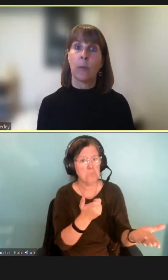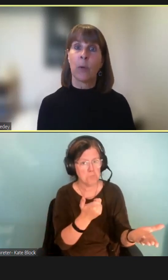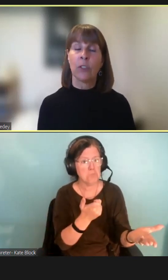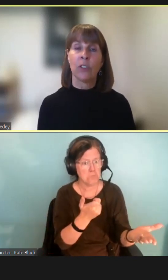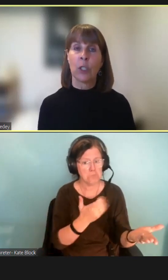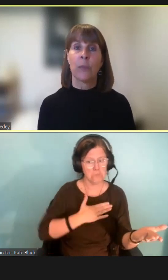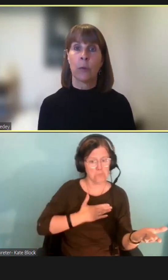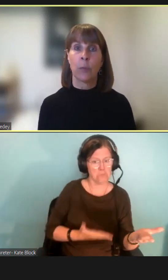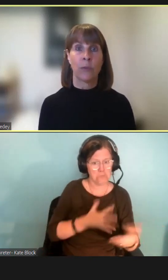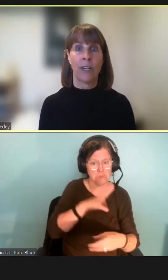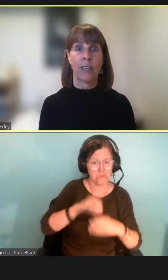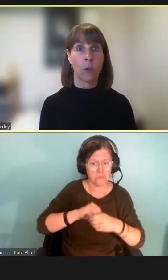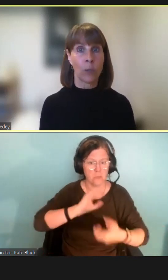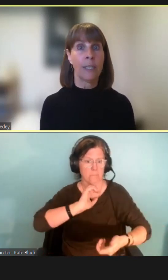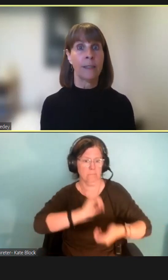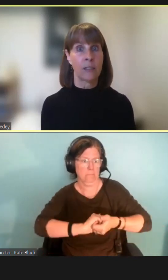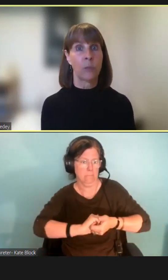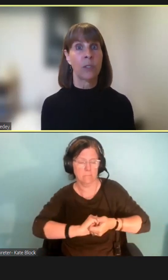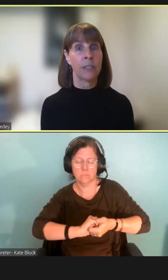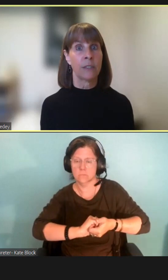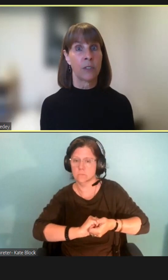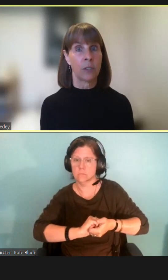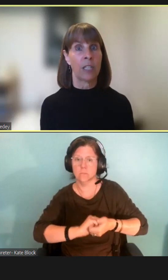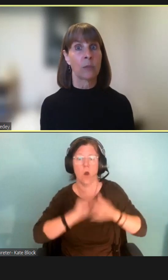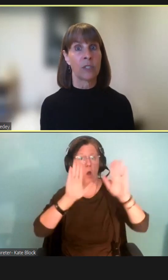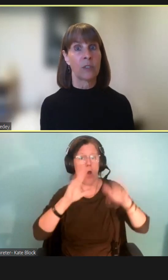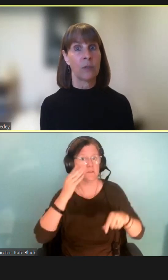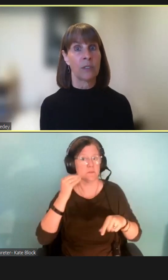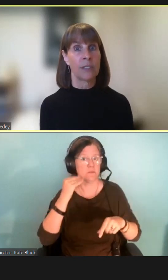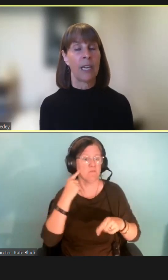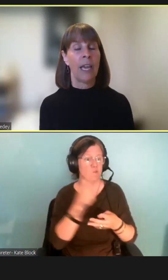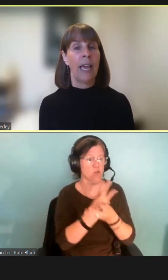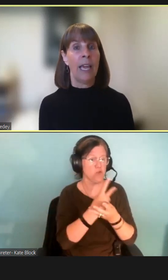partnership that would provide a great experience for The Graduate students and